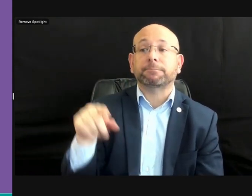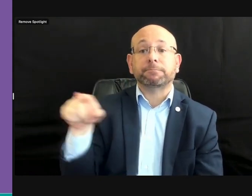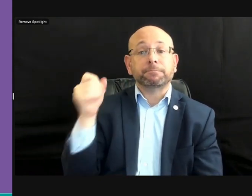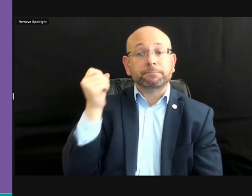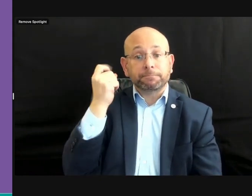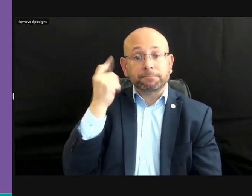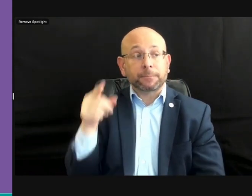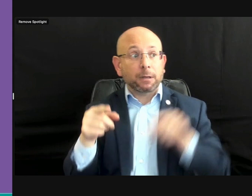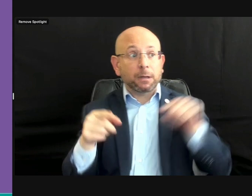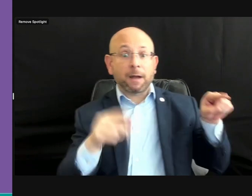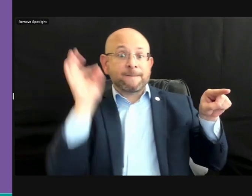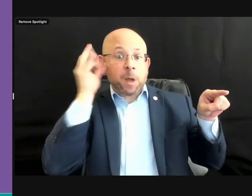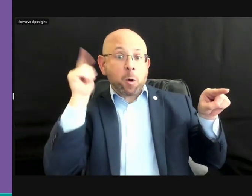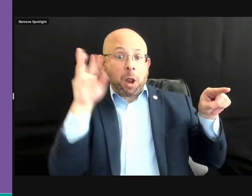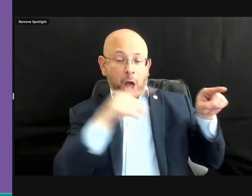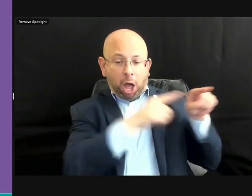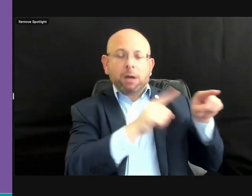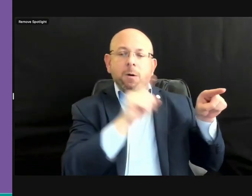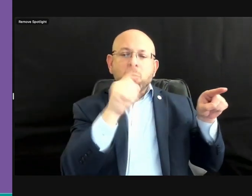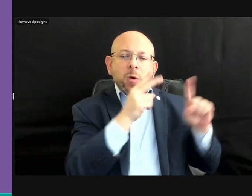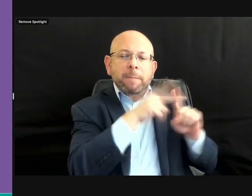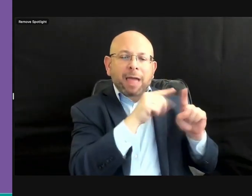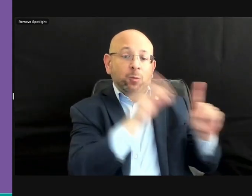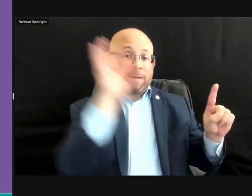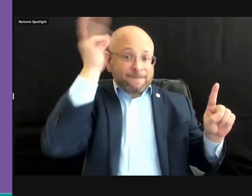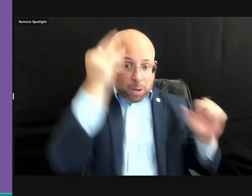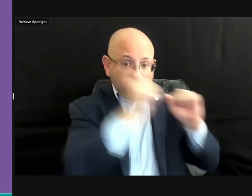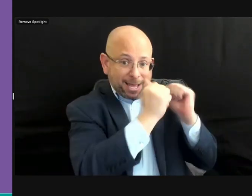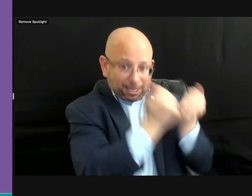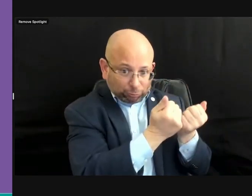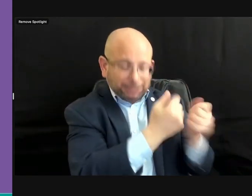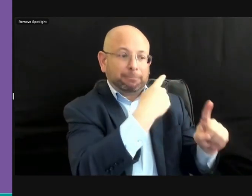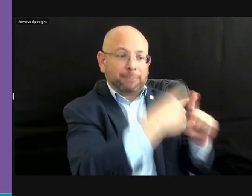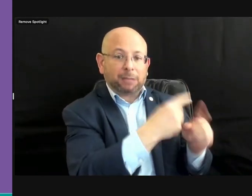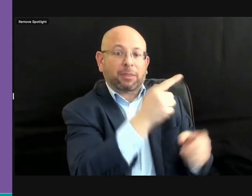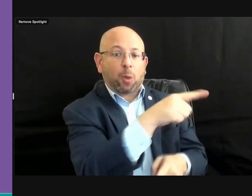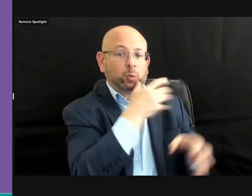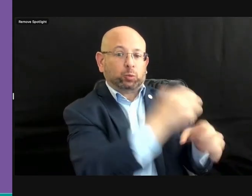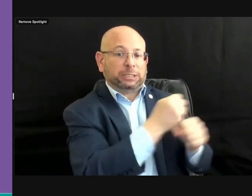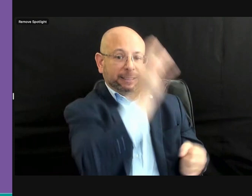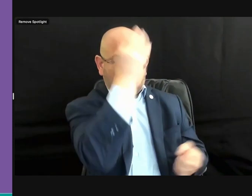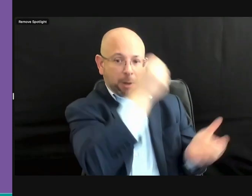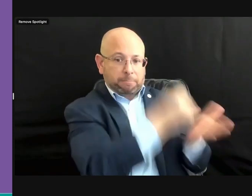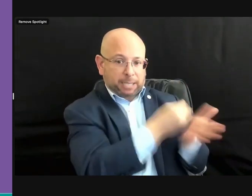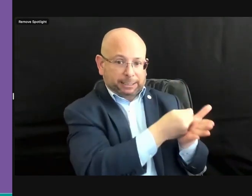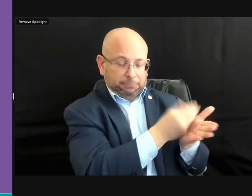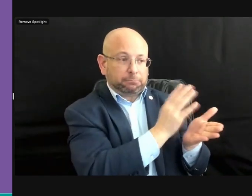Keep in mind that the Rehabilitation Act is only for federal agencies and those who receive federal grants.